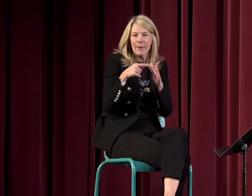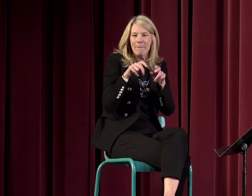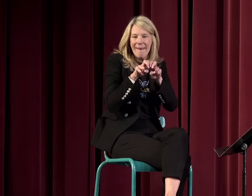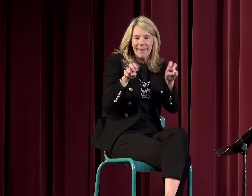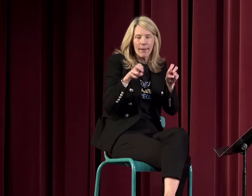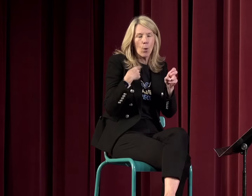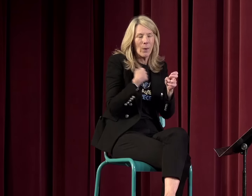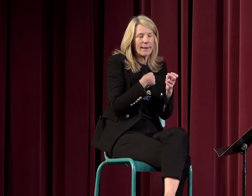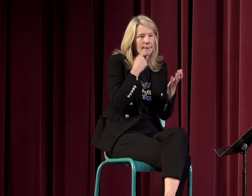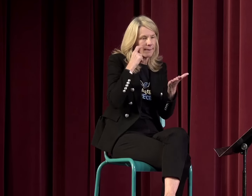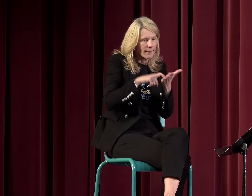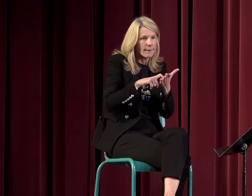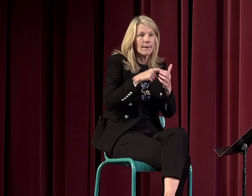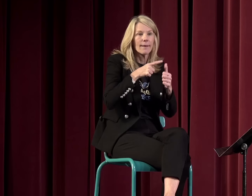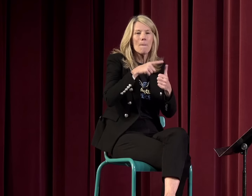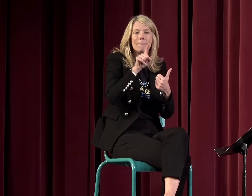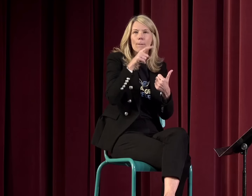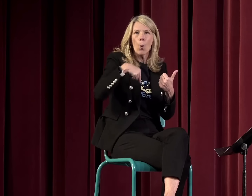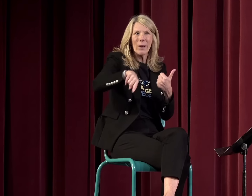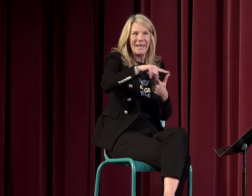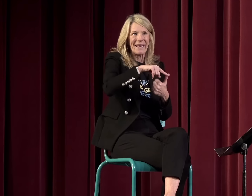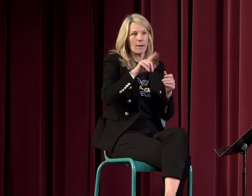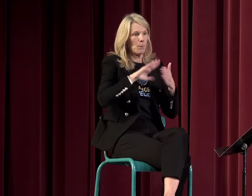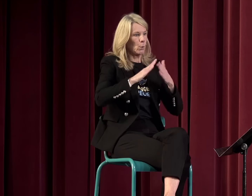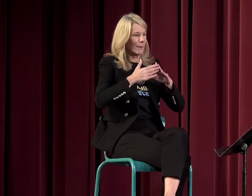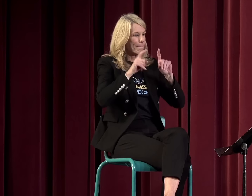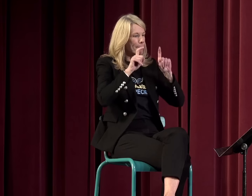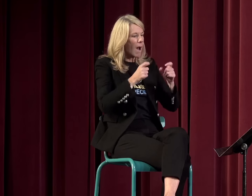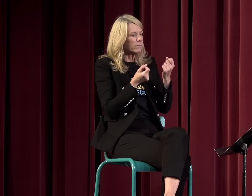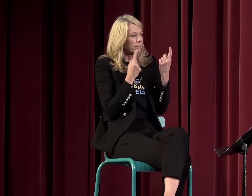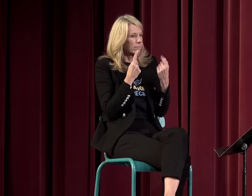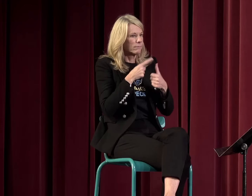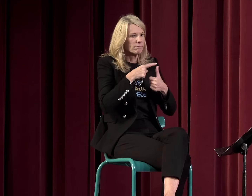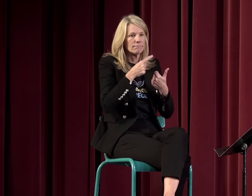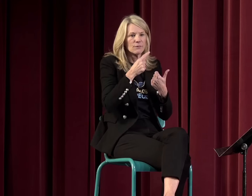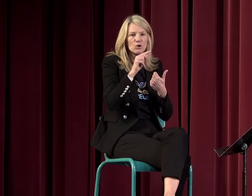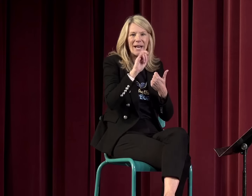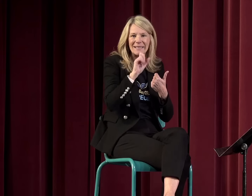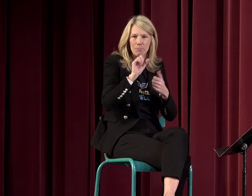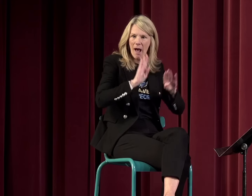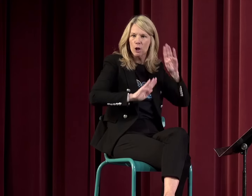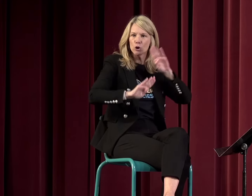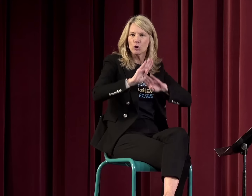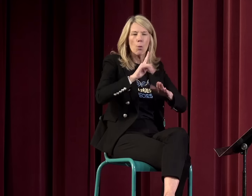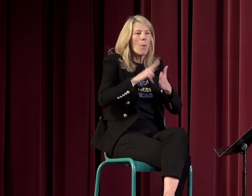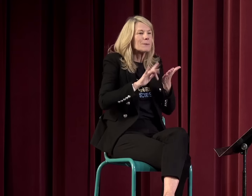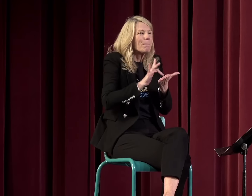We are arranging the panel, we realized the panel needs to understand this from different perspectives.